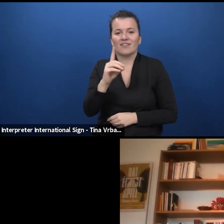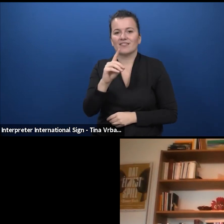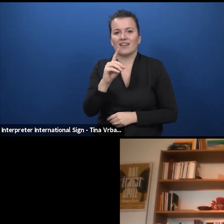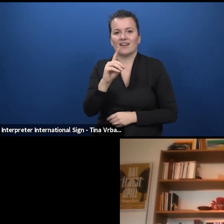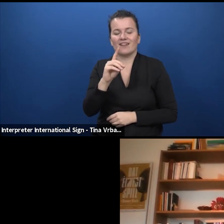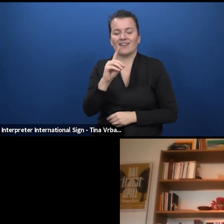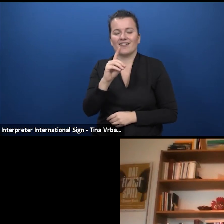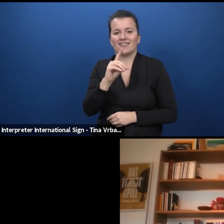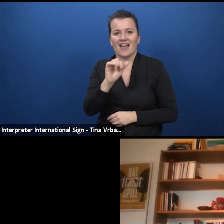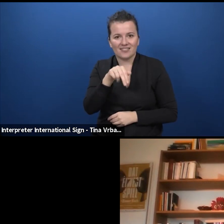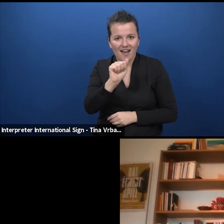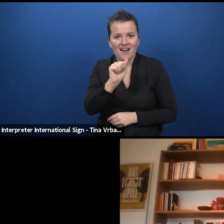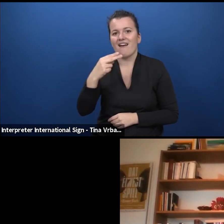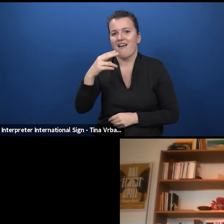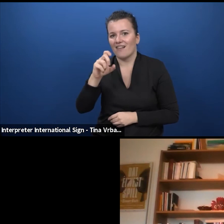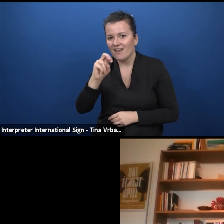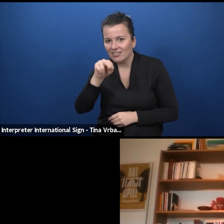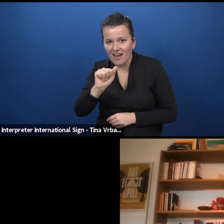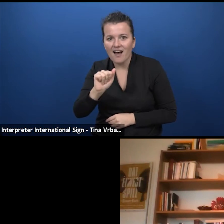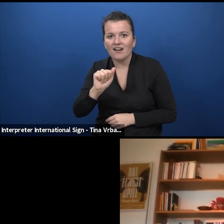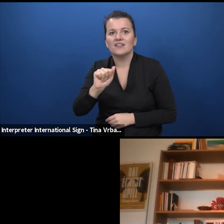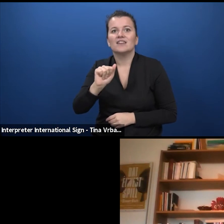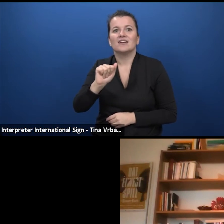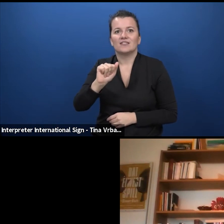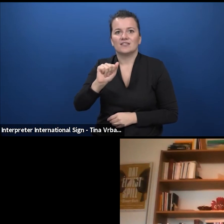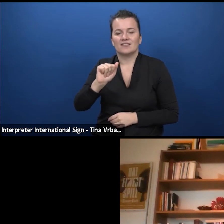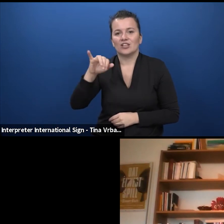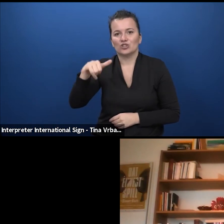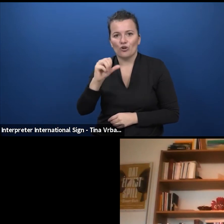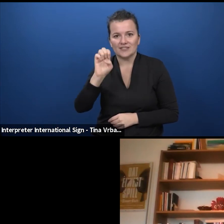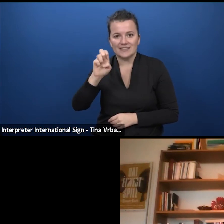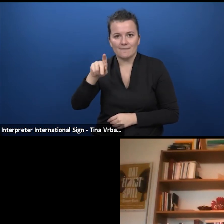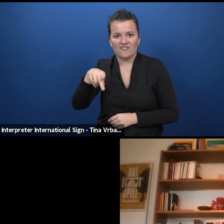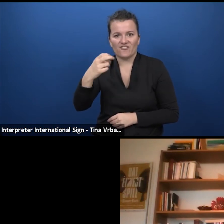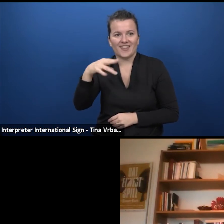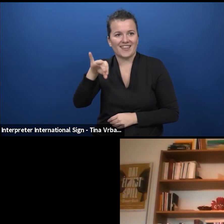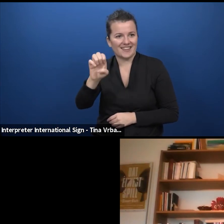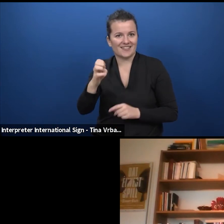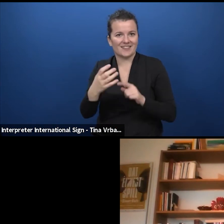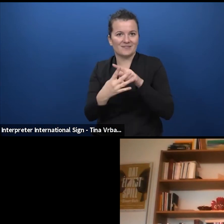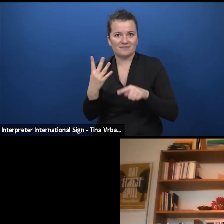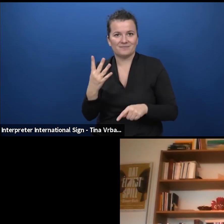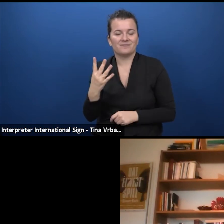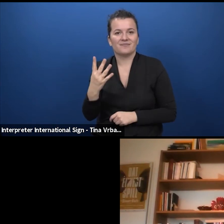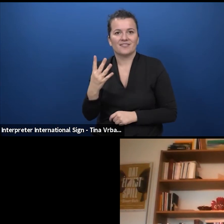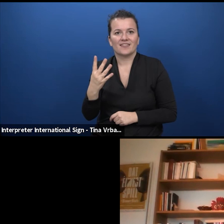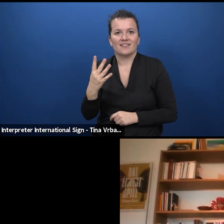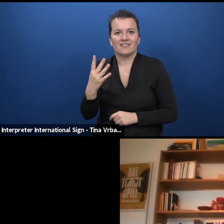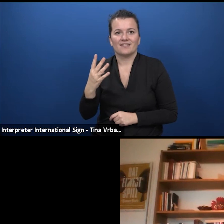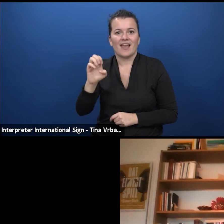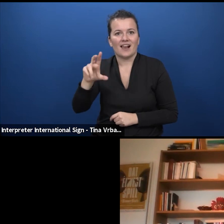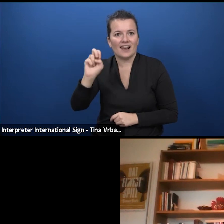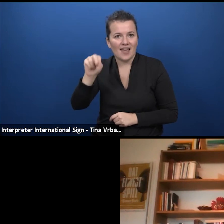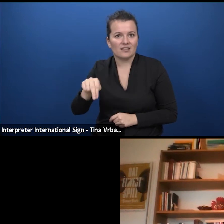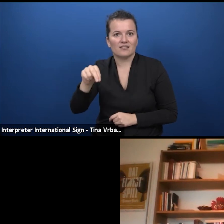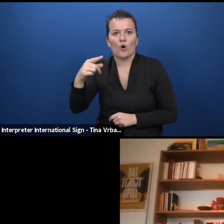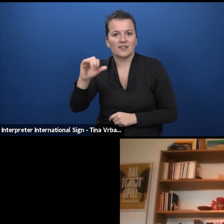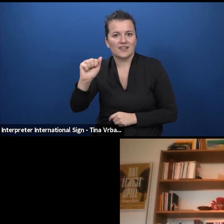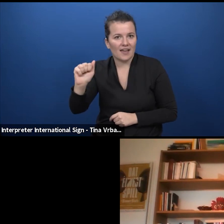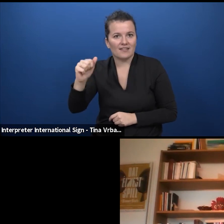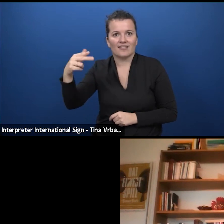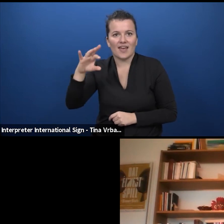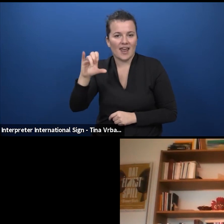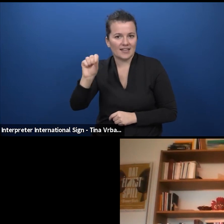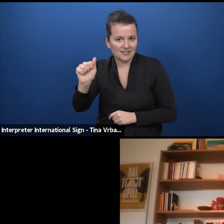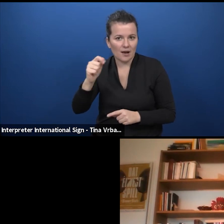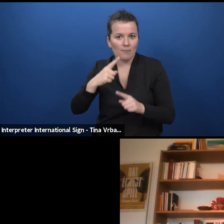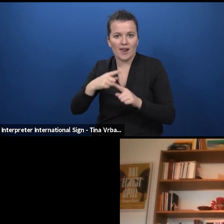Boguhn, Helena Bschaden, Joséphine Dusol, Hélène Gauthier, Teresa Pfaud and Christy Romer.